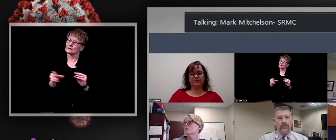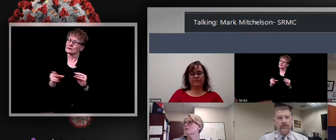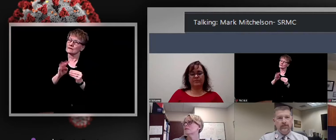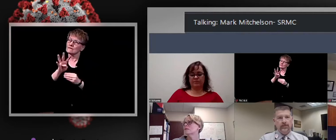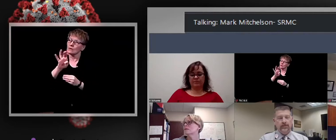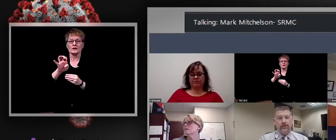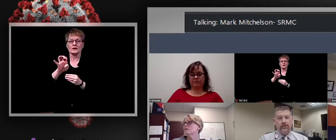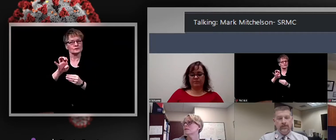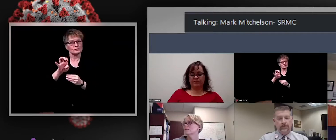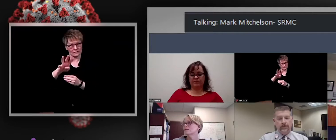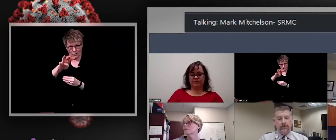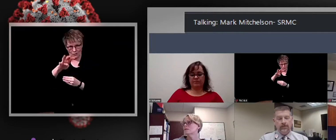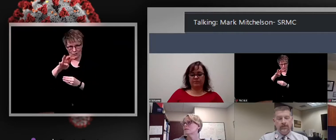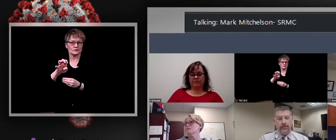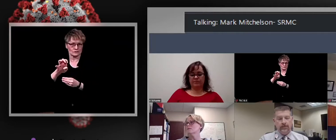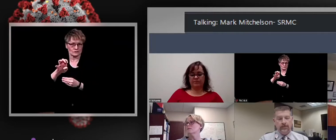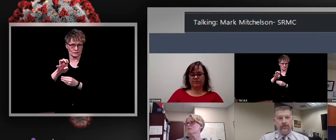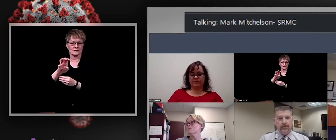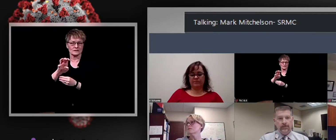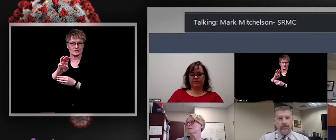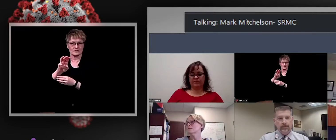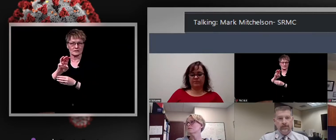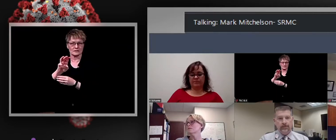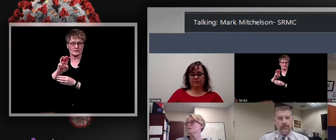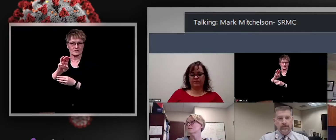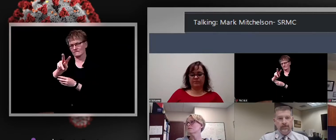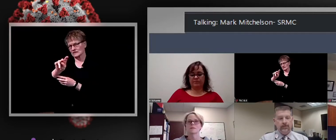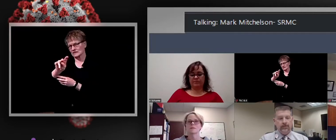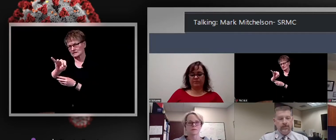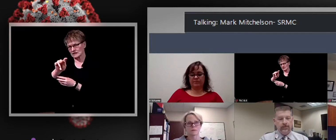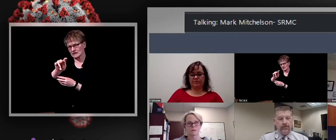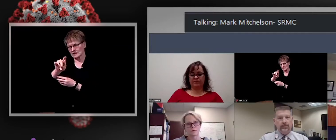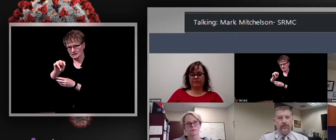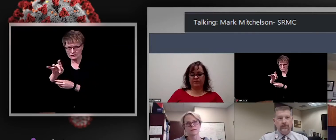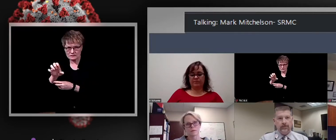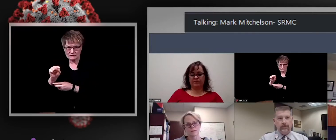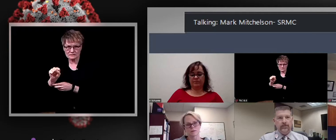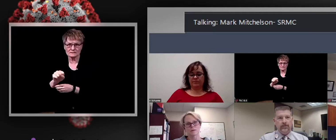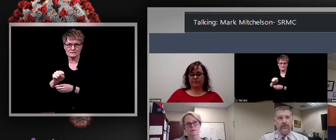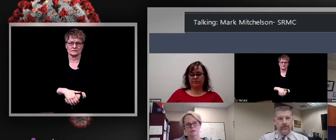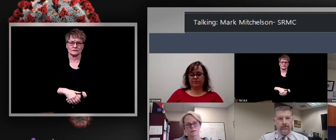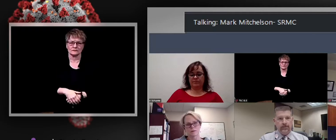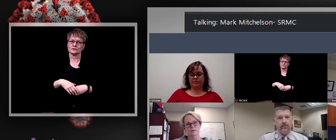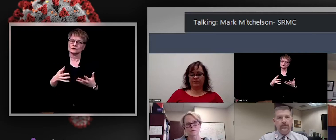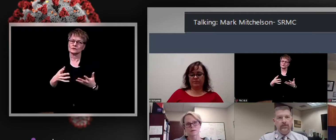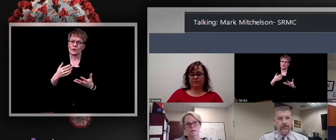and our entire staff is only about 1,000. So for us, that's a very nice percentage so